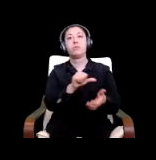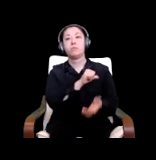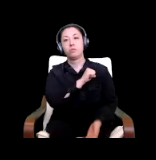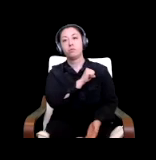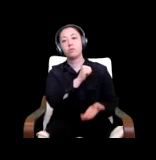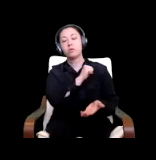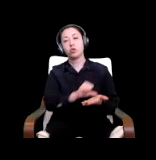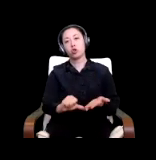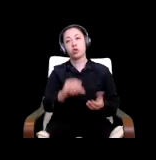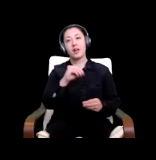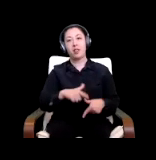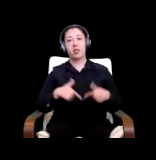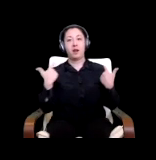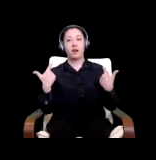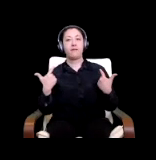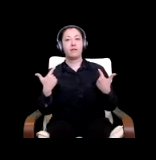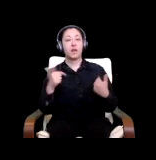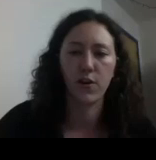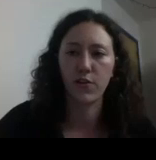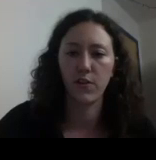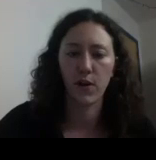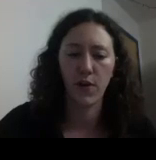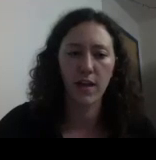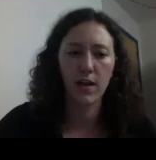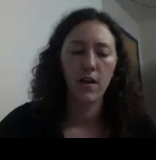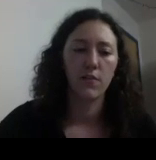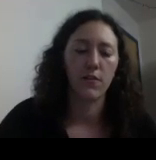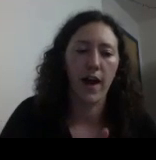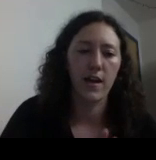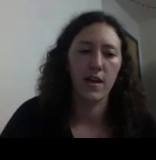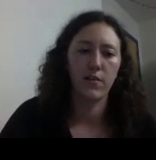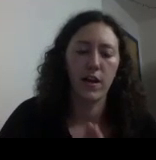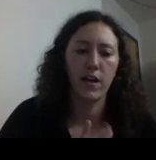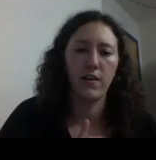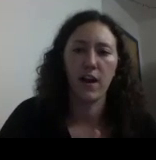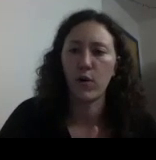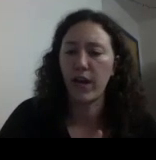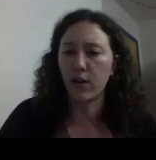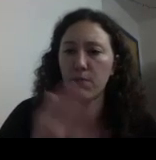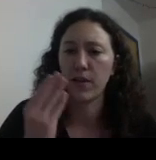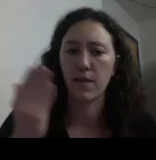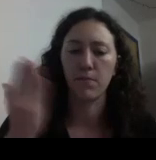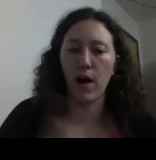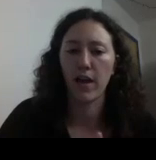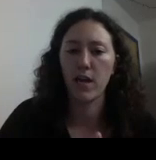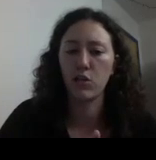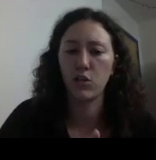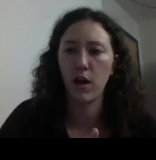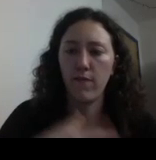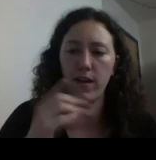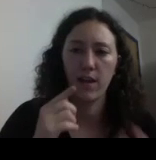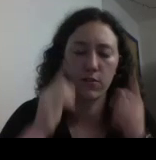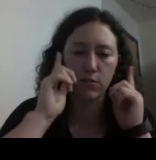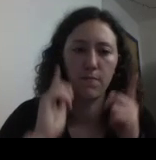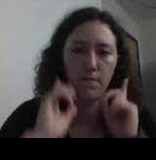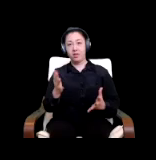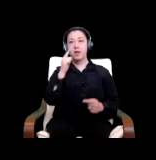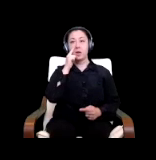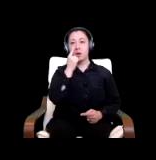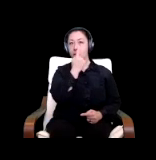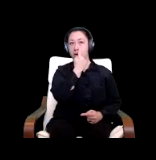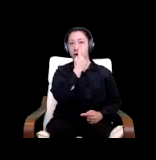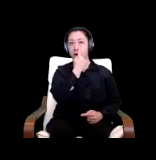A stands for atresia of the choanae, a narrowing or complete blockage of the nasal canal.